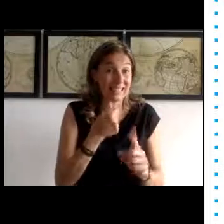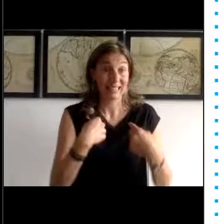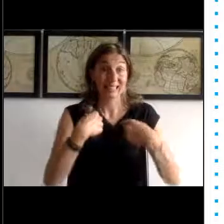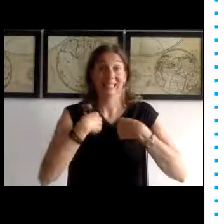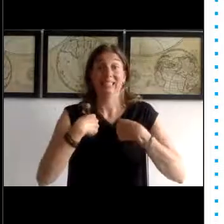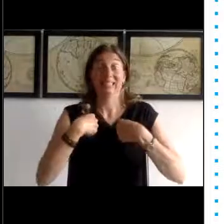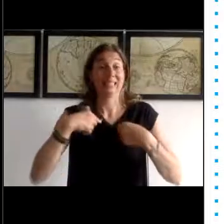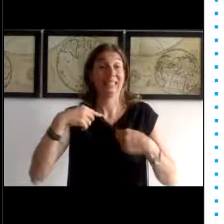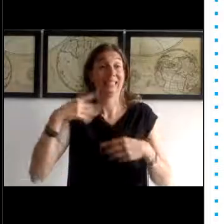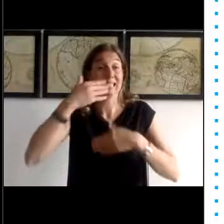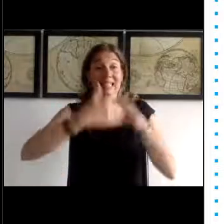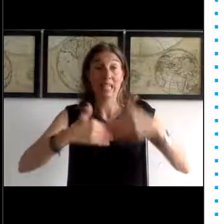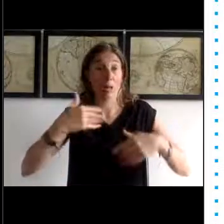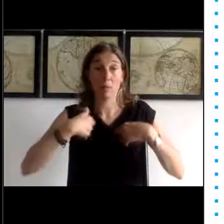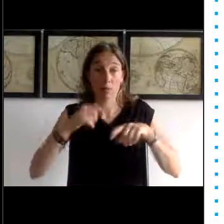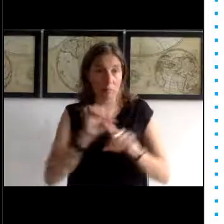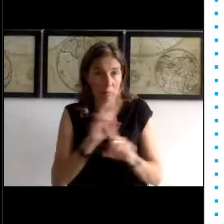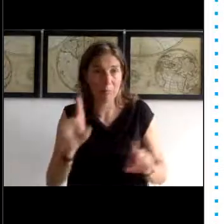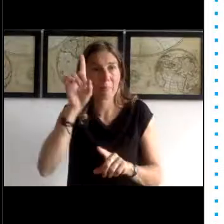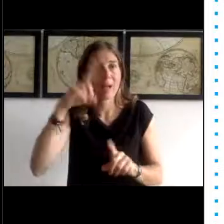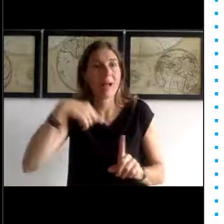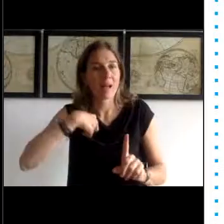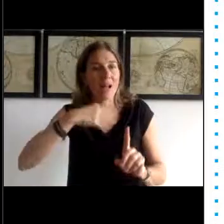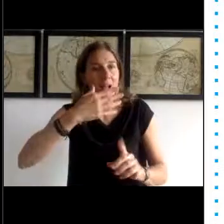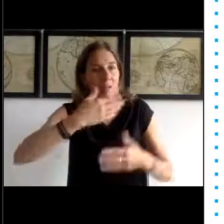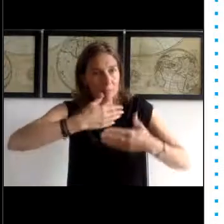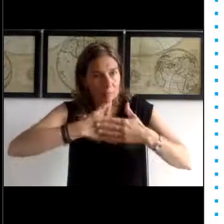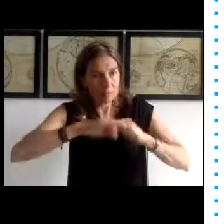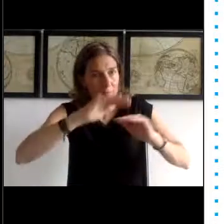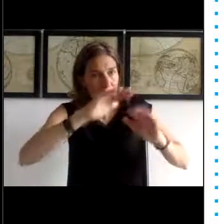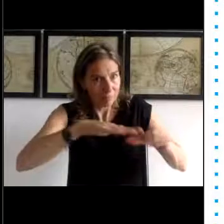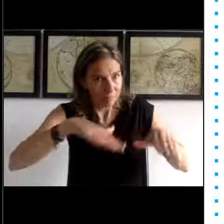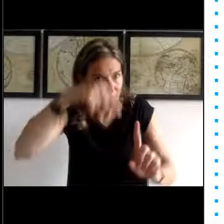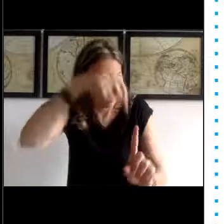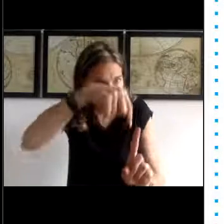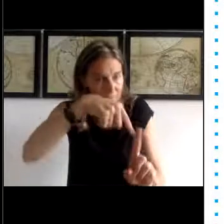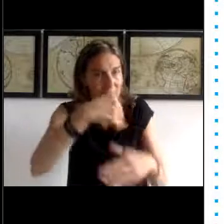And then a more digital Erasmus keeping physical mobility